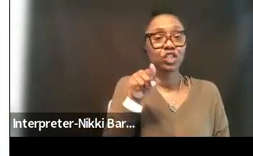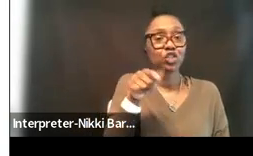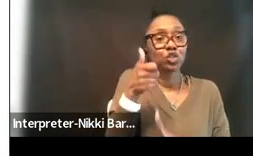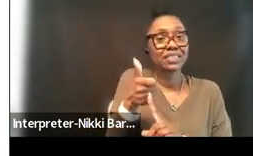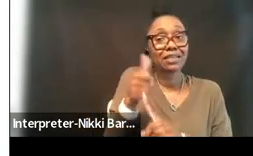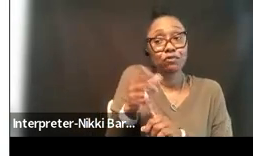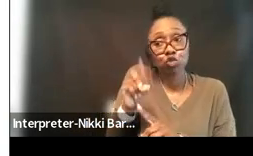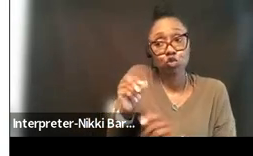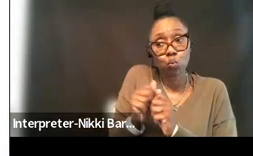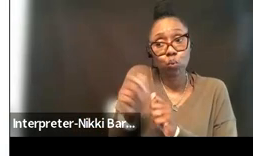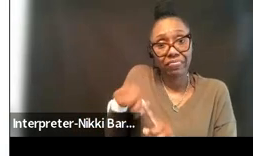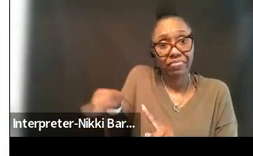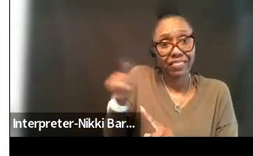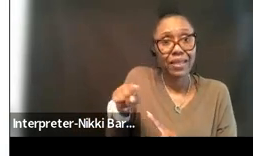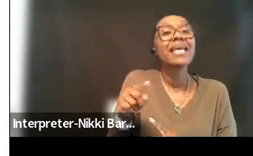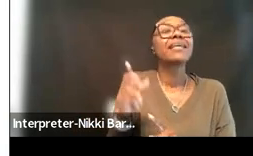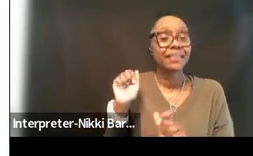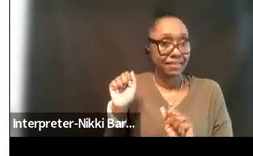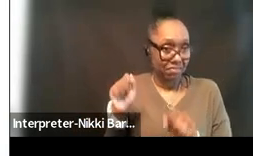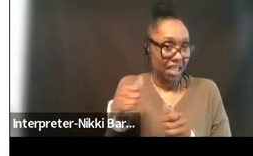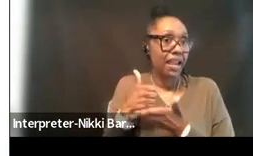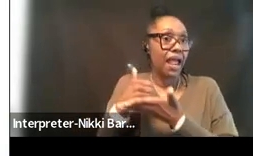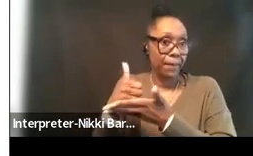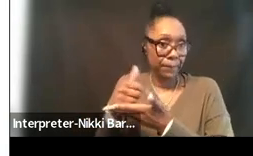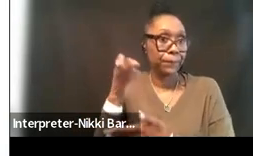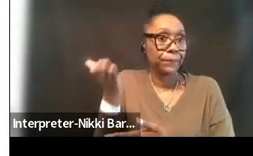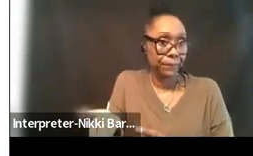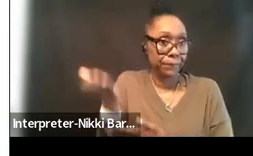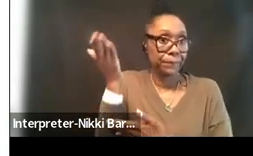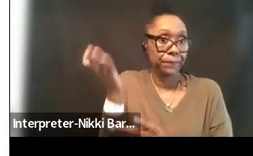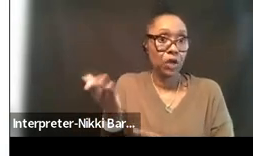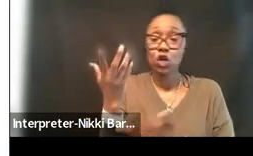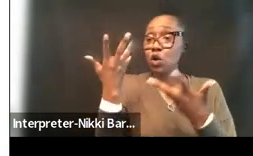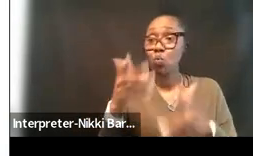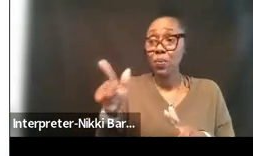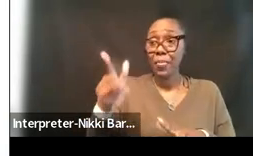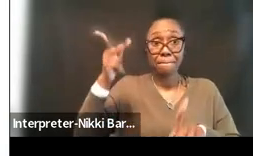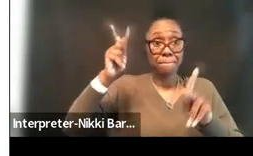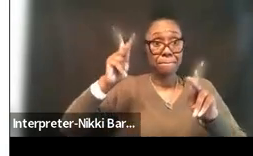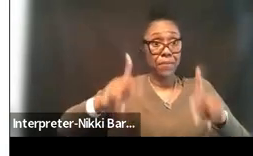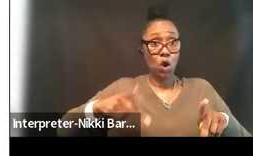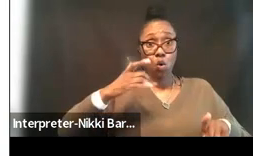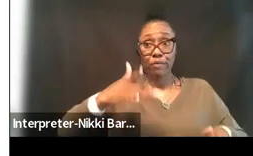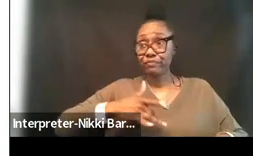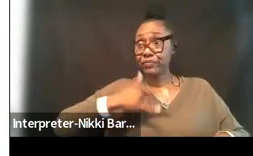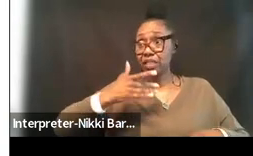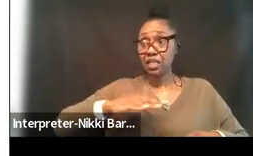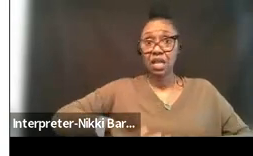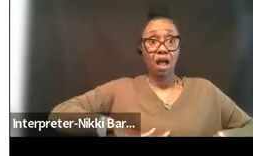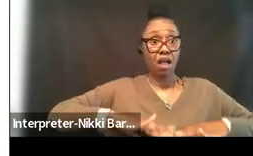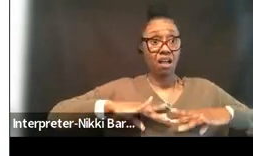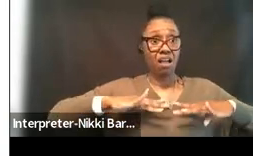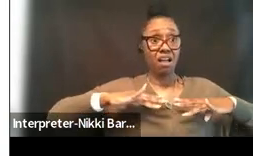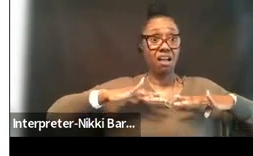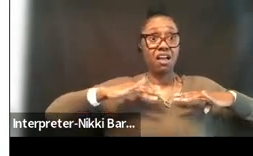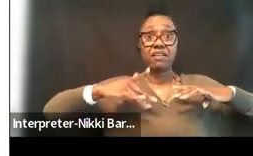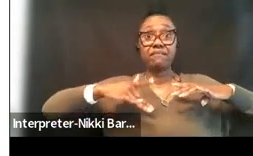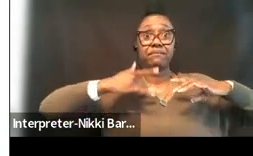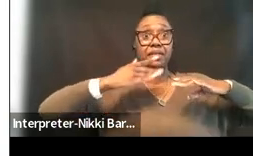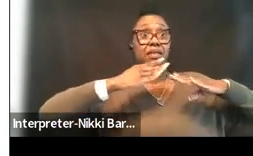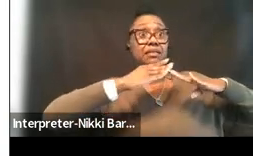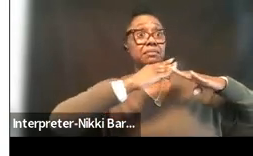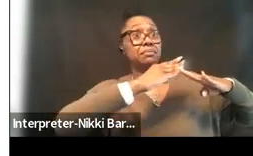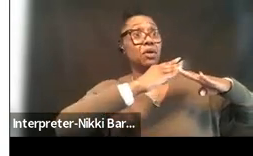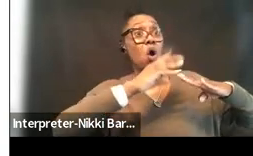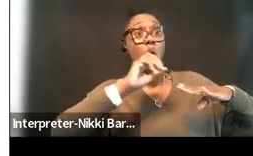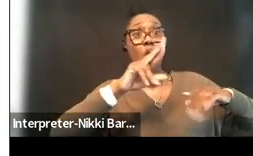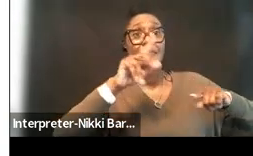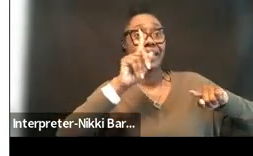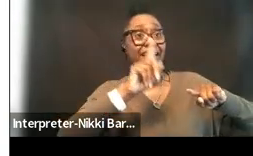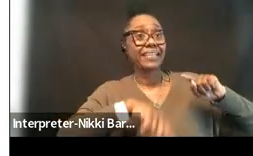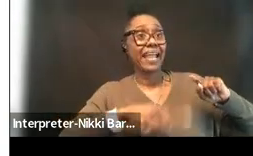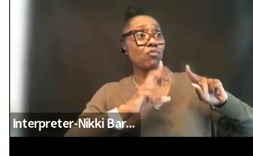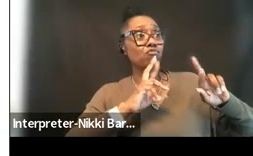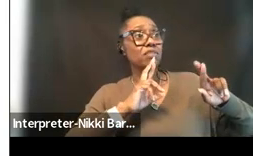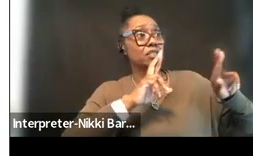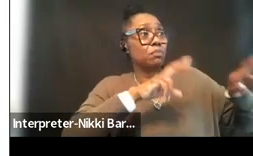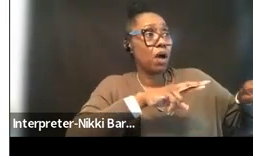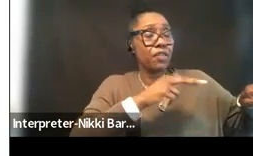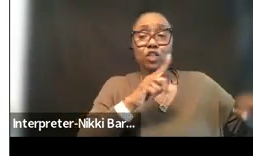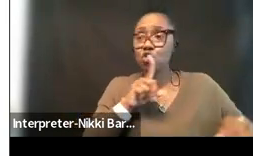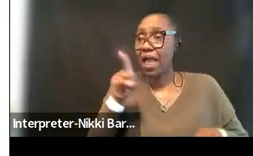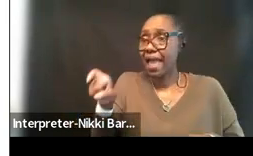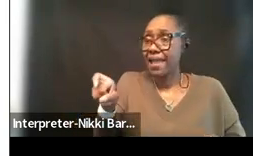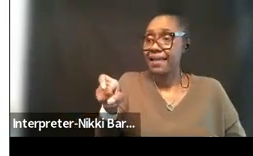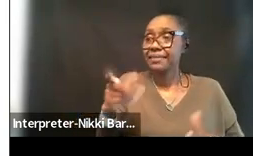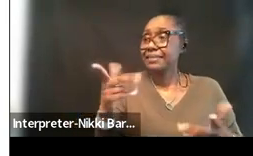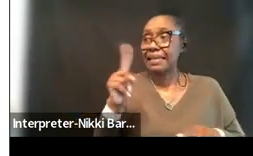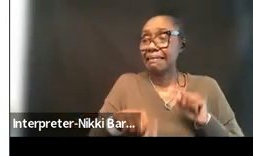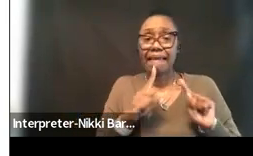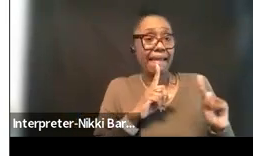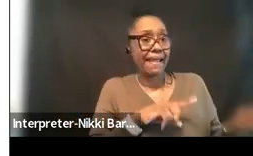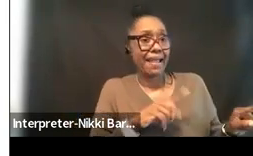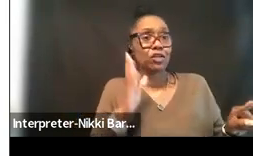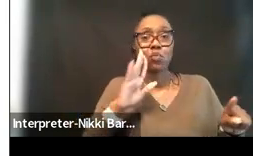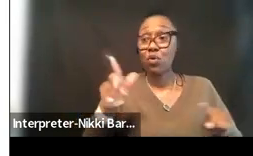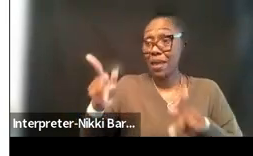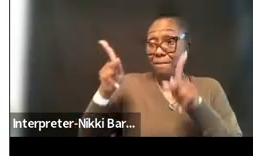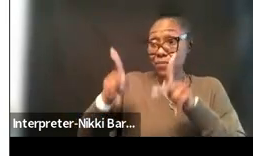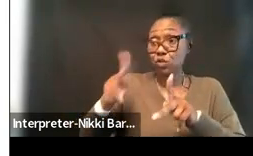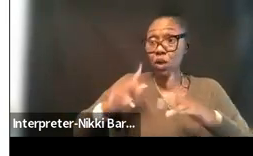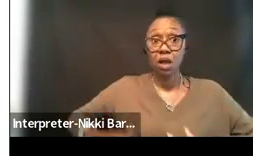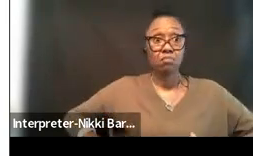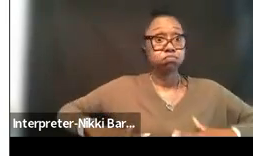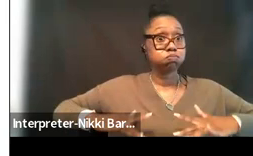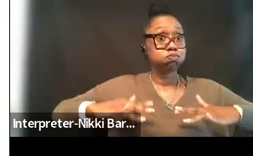We don't want an individual who is escalated to get into a defensive mode or think that they cannot give you the desired response that you were asking for because that will only escalate your client and raise levels of stress hormones.